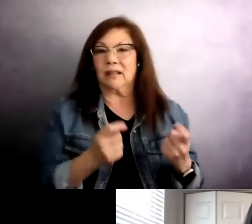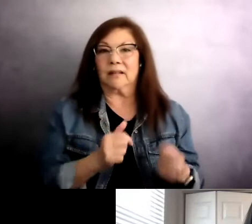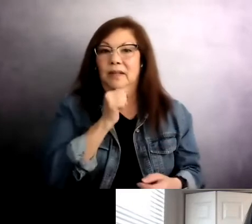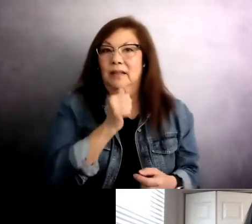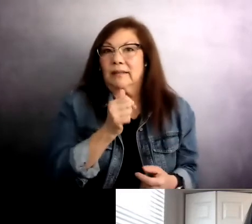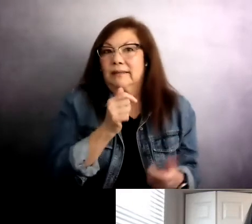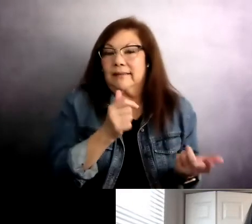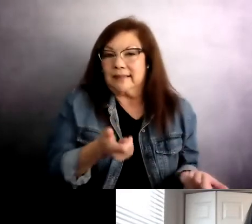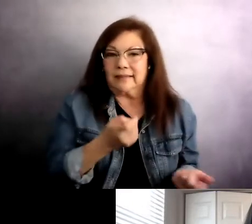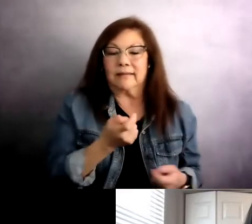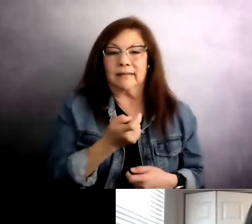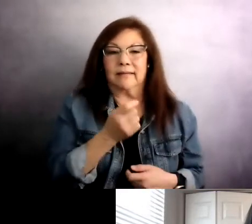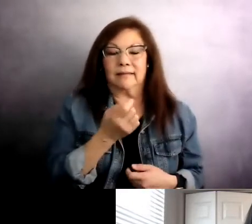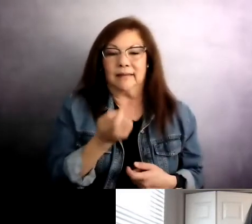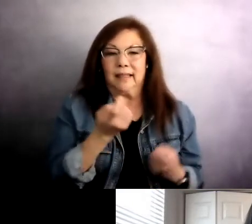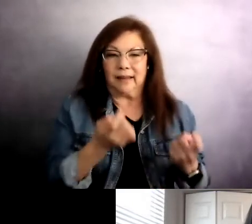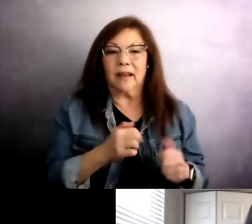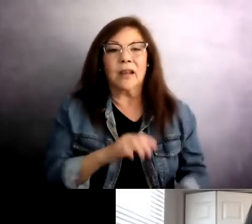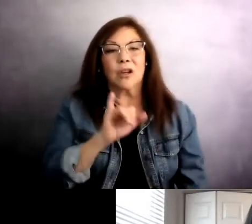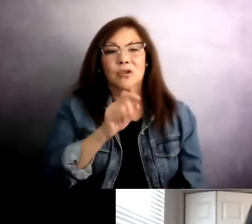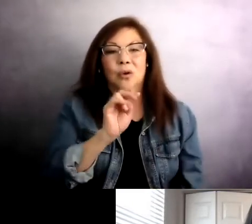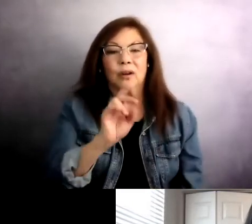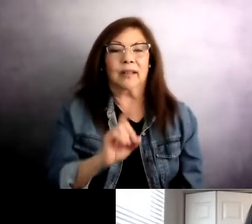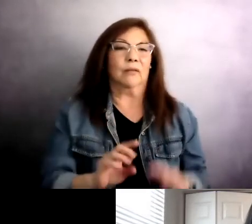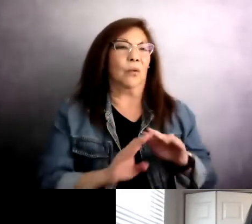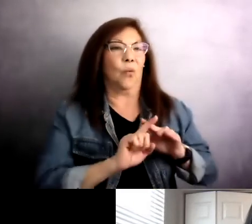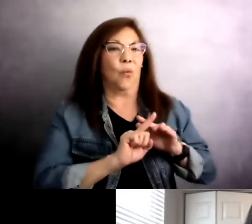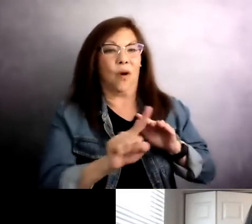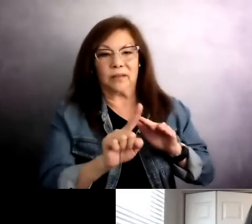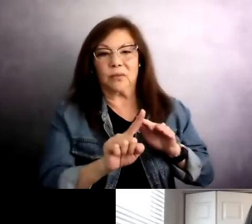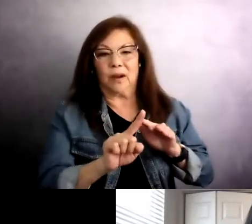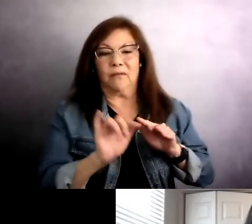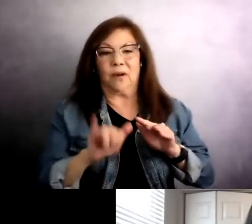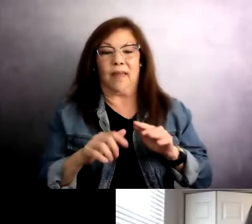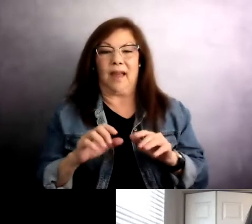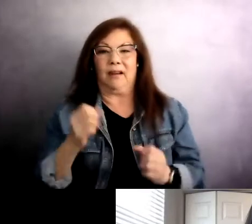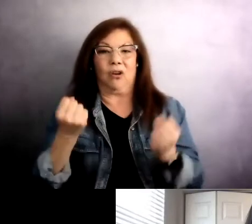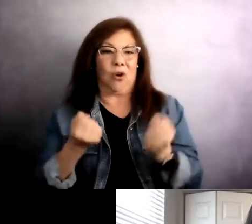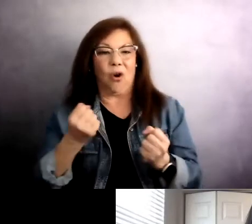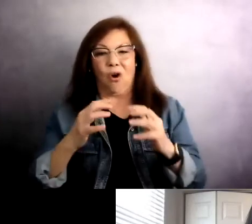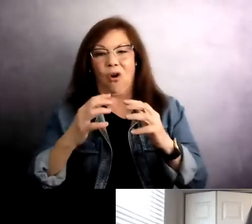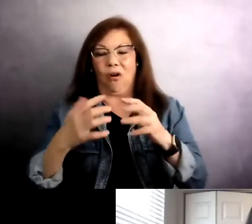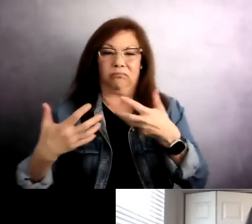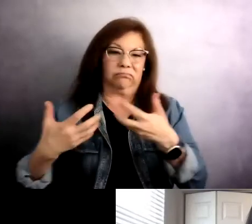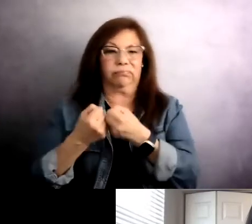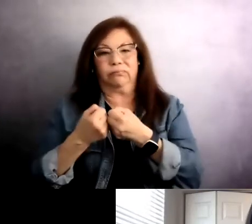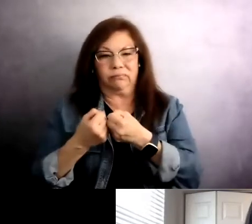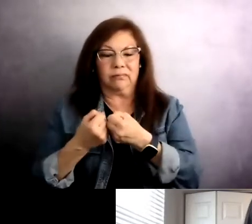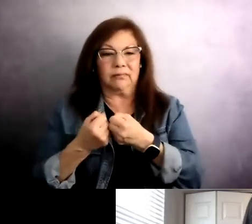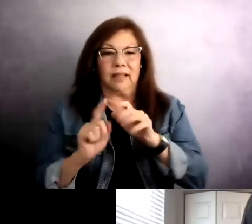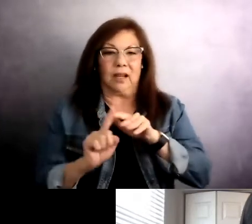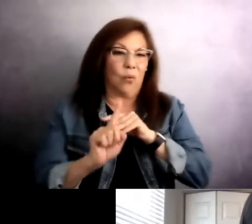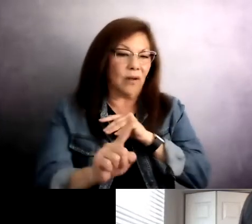need that. Jordan walks away from the dish mac -- this car wreck, and that is a certain